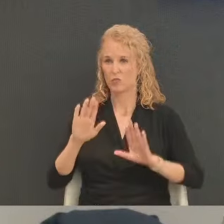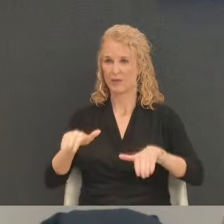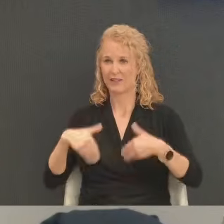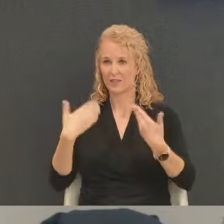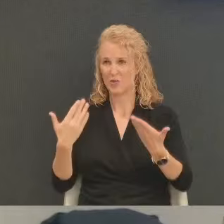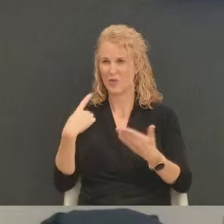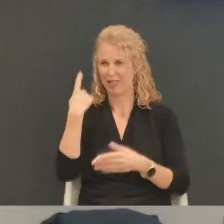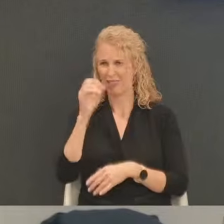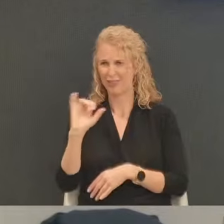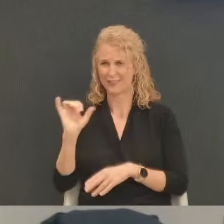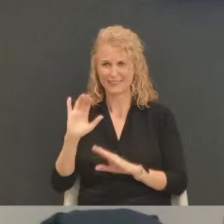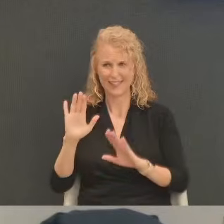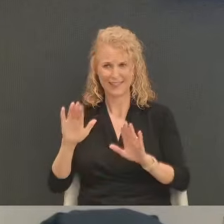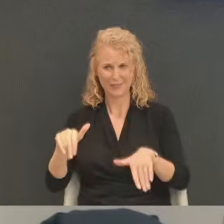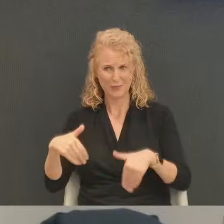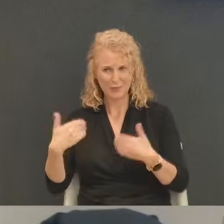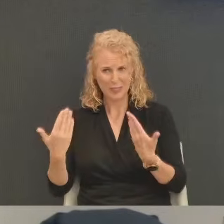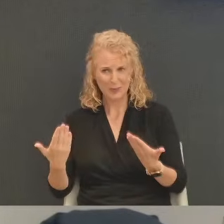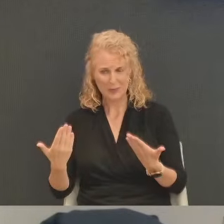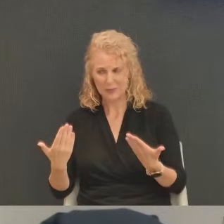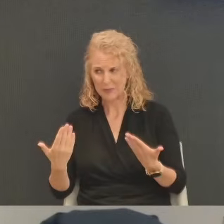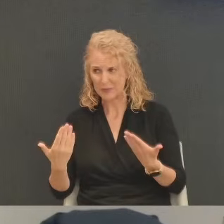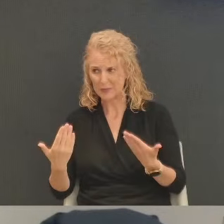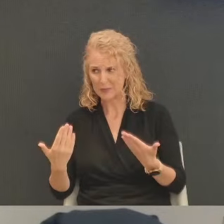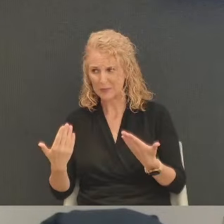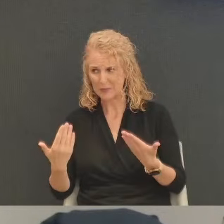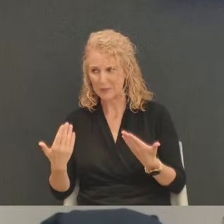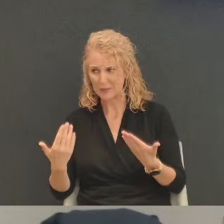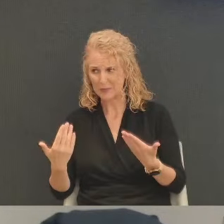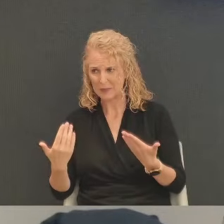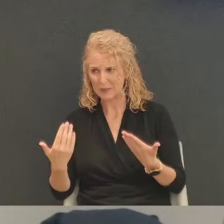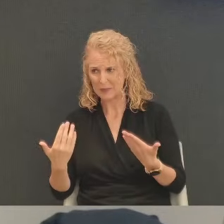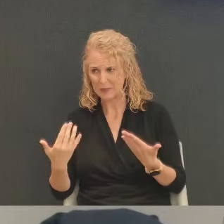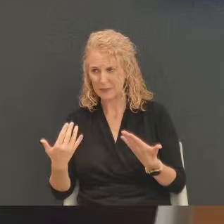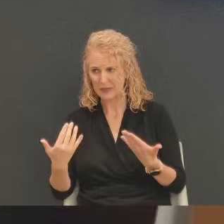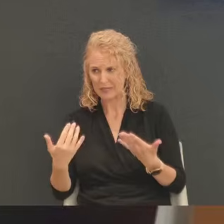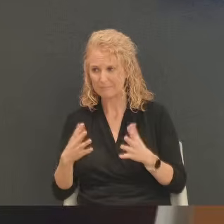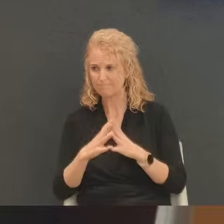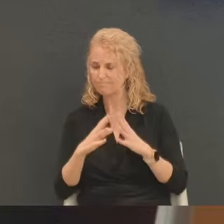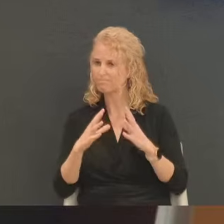it we're agreeing to this, but we've been using it for a while. No, I don't I can check on that,